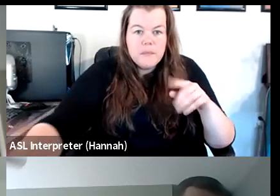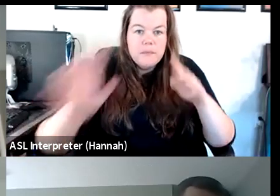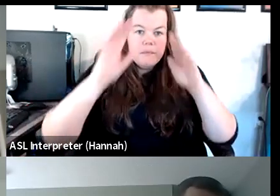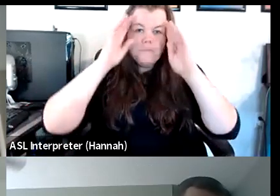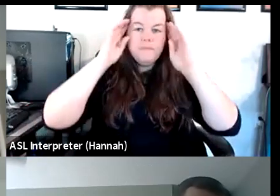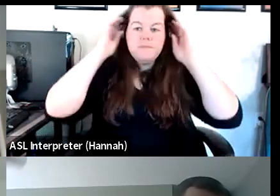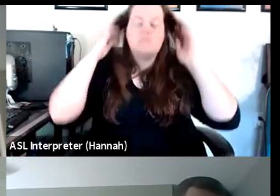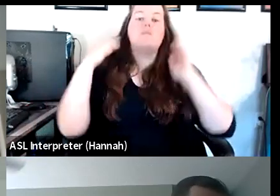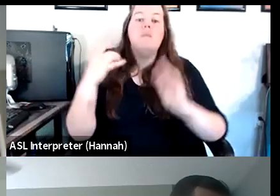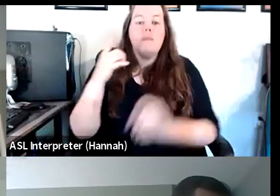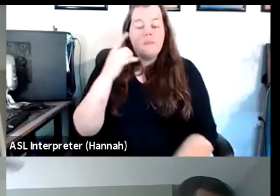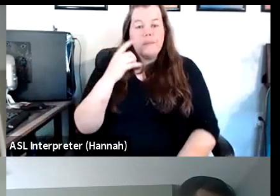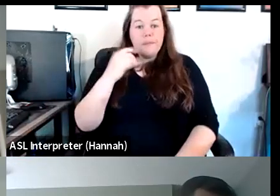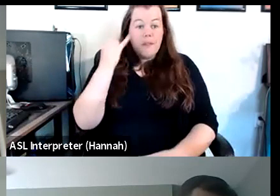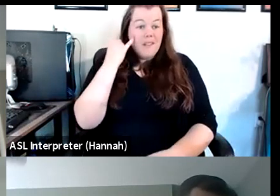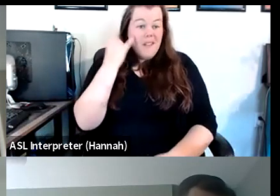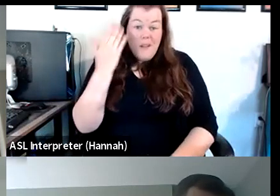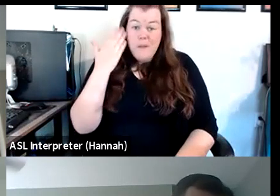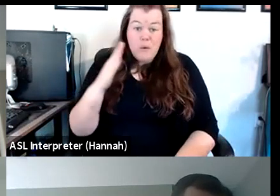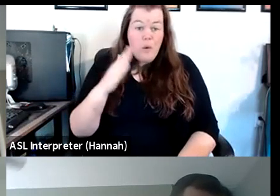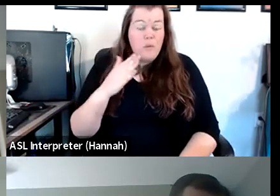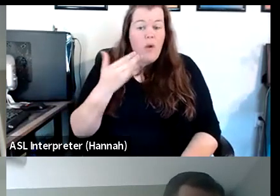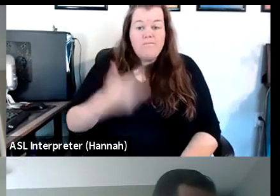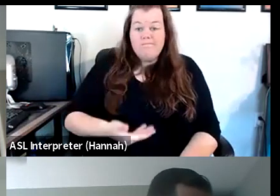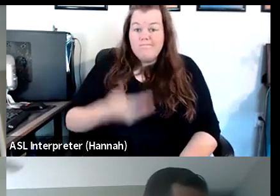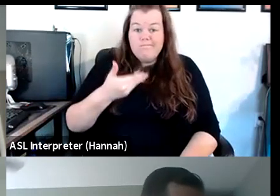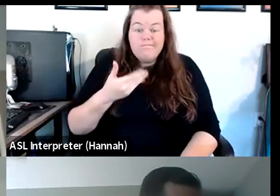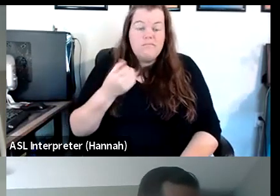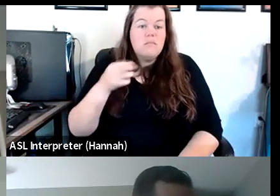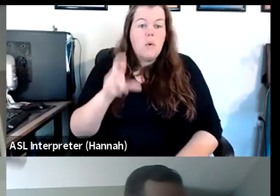So for those of you who don't know me or those who are you know perhaps watching the recording